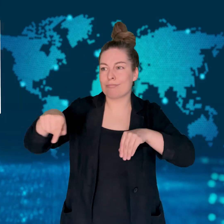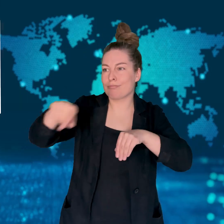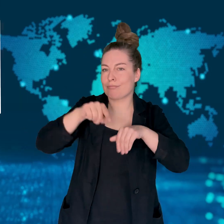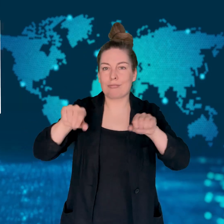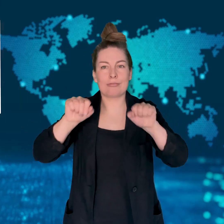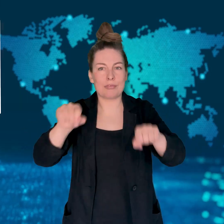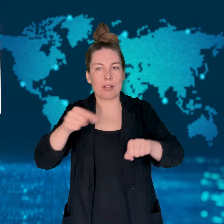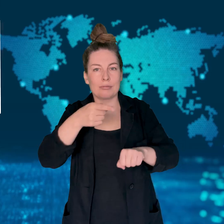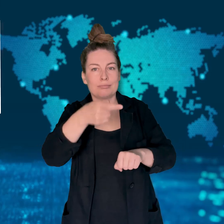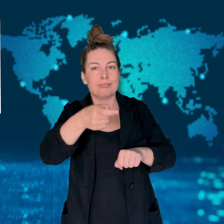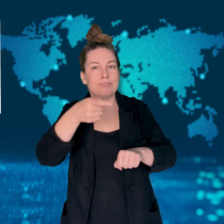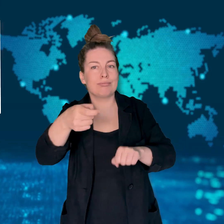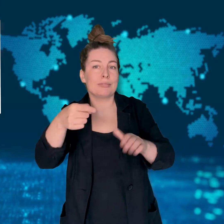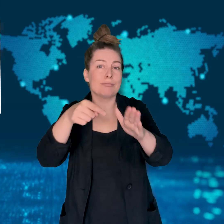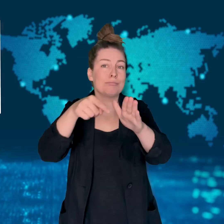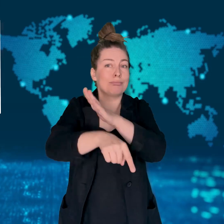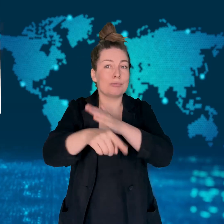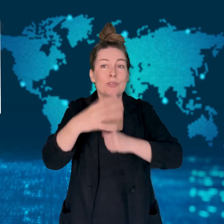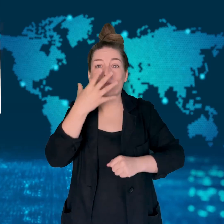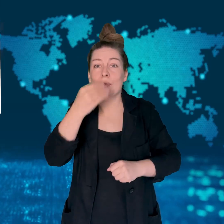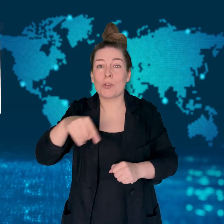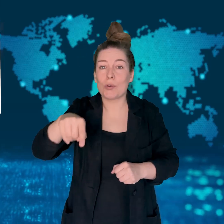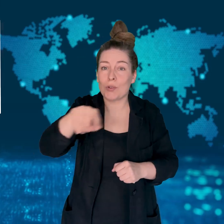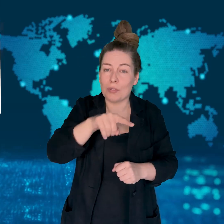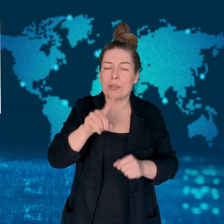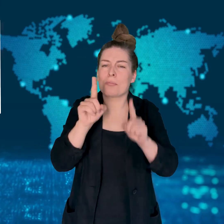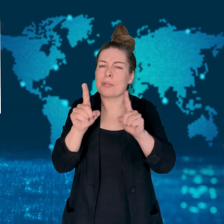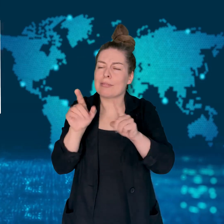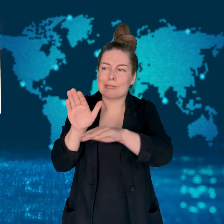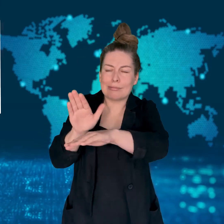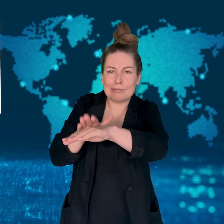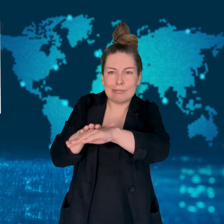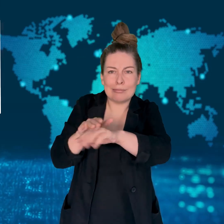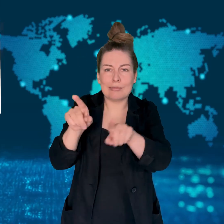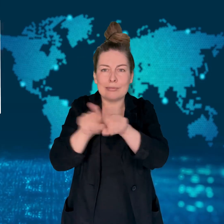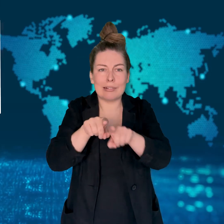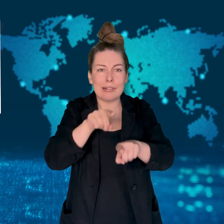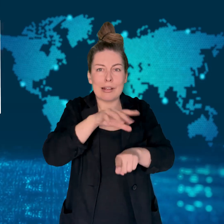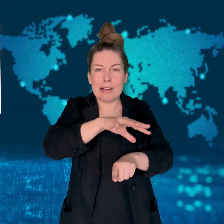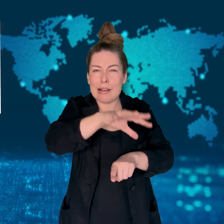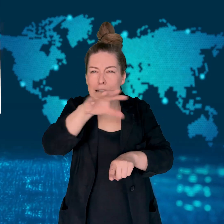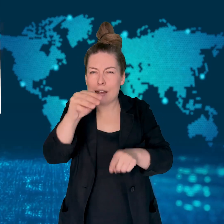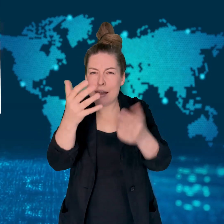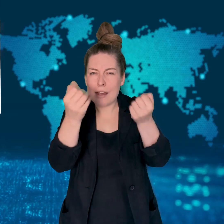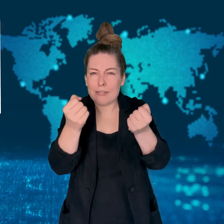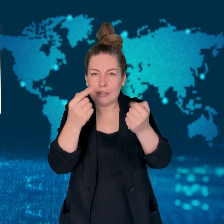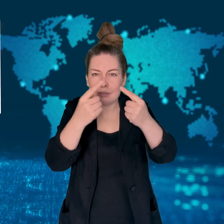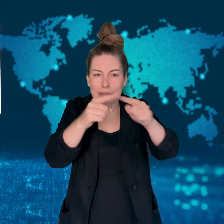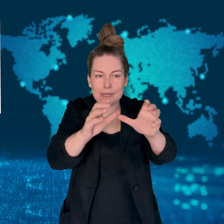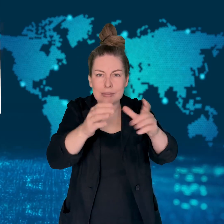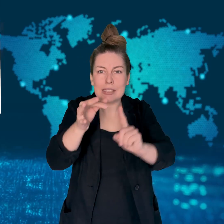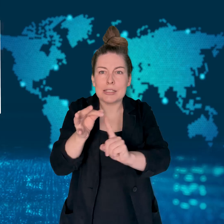In December, Swiss courts ruled against wolf culls.